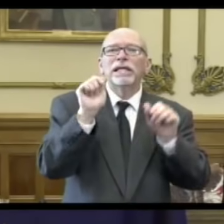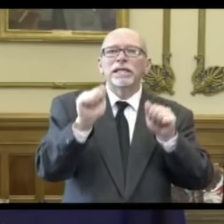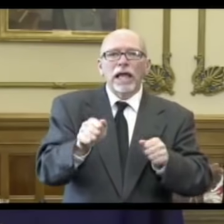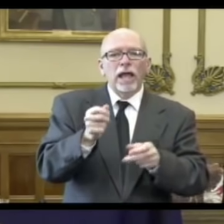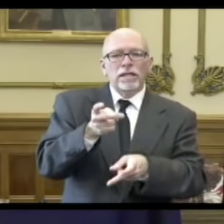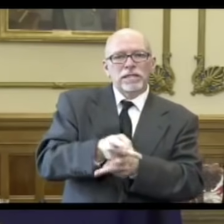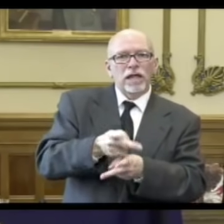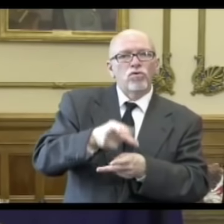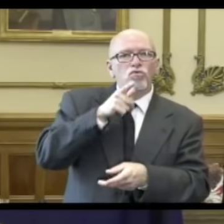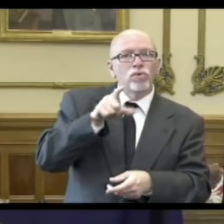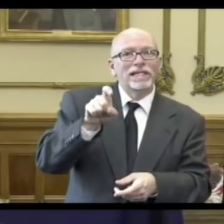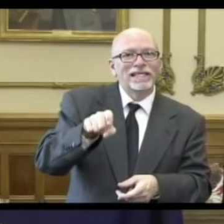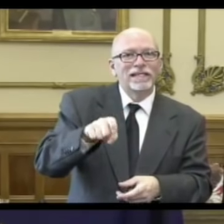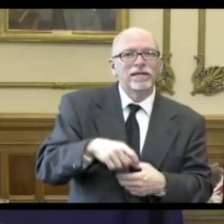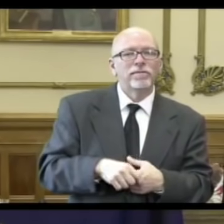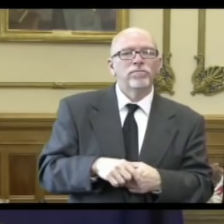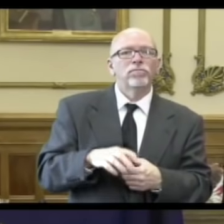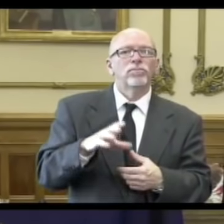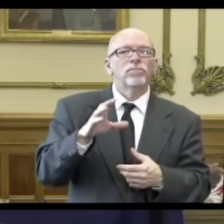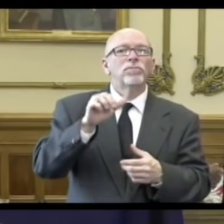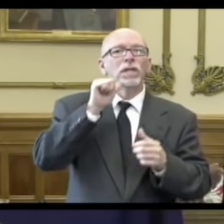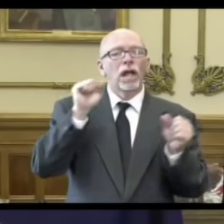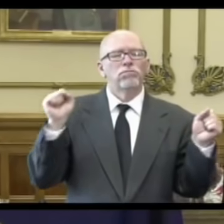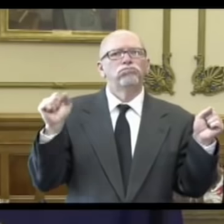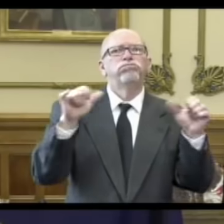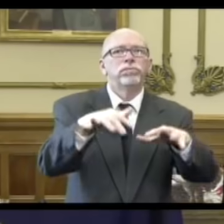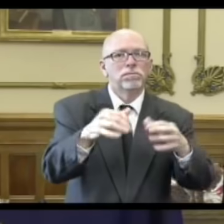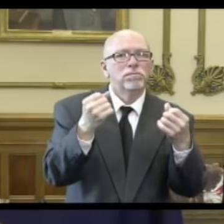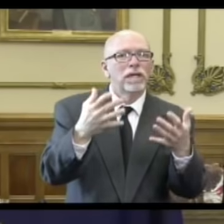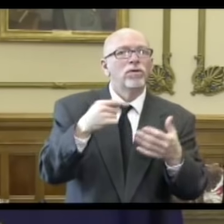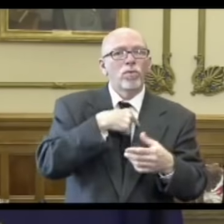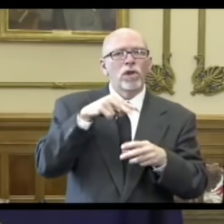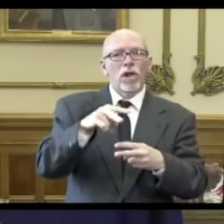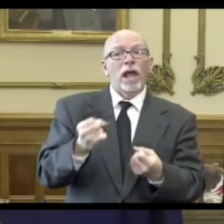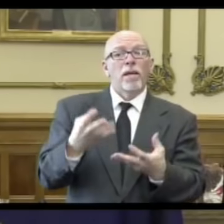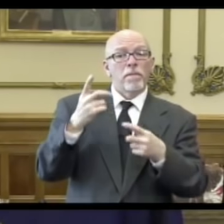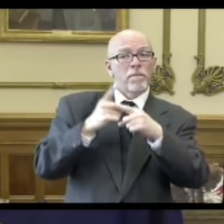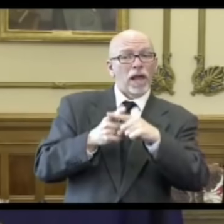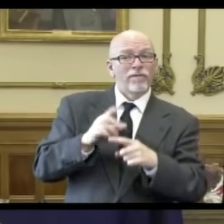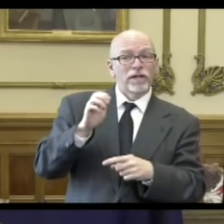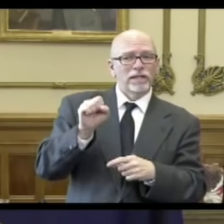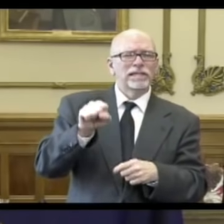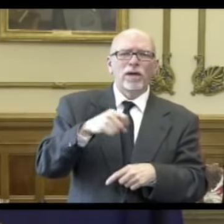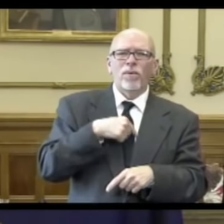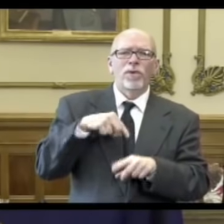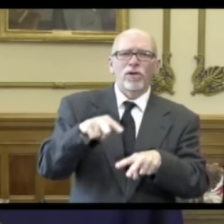THROUGH THIS AND HOW WE KEEP THAT CURVE FLATTENED NOT SO THAT OUR HEALTH CARE SYSTEM CAN CARE FOR THOSE FOLKS WHO